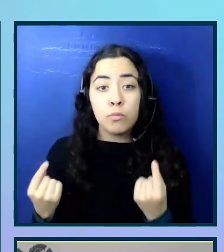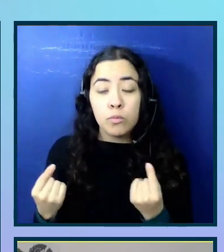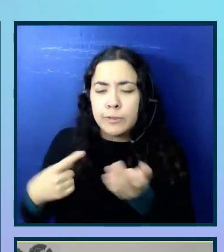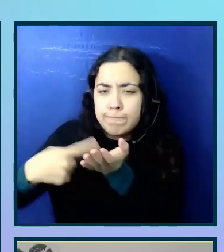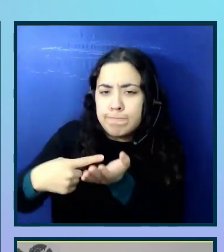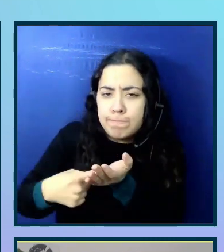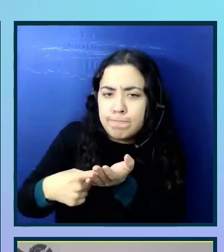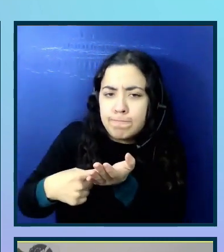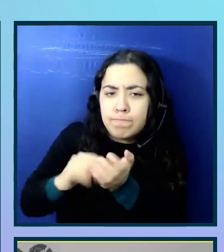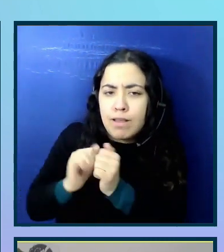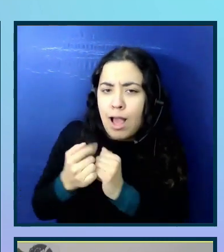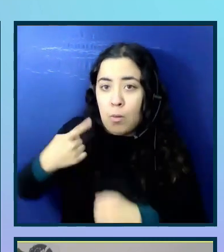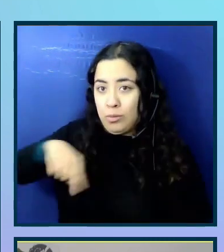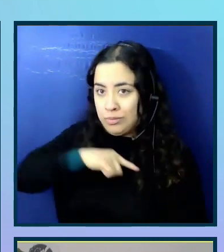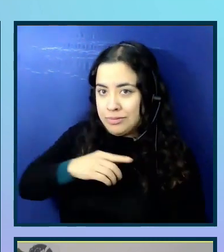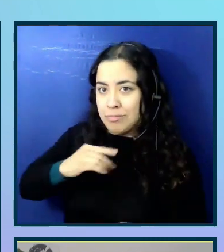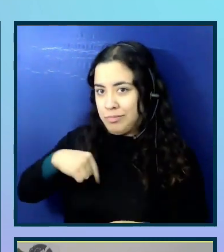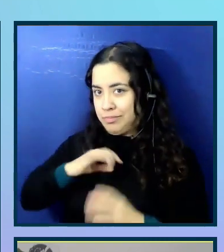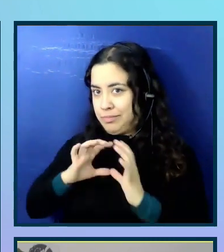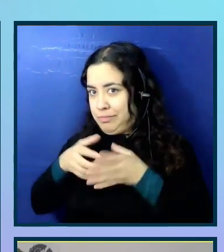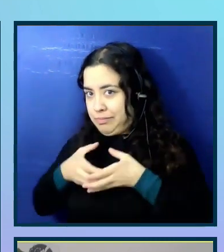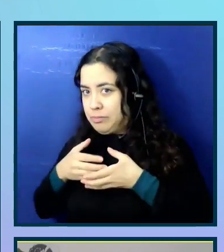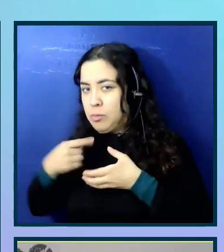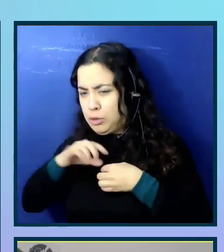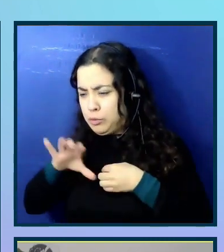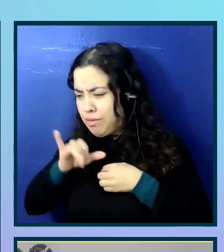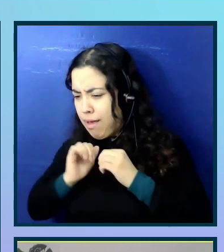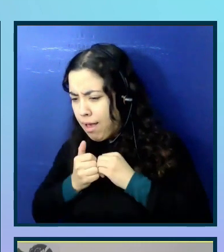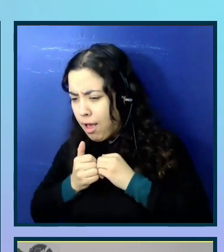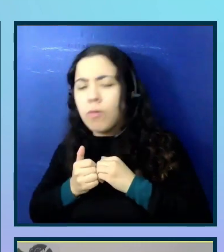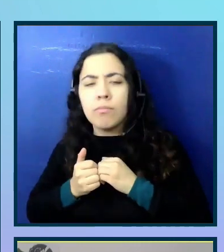how we do this so that maybe I can inspire you to come up with your own way.